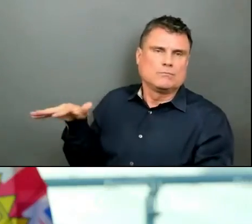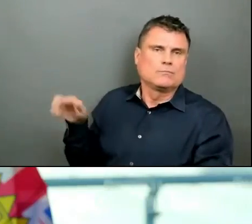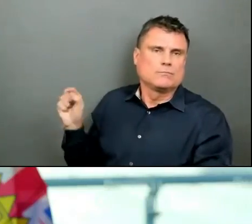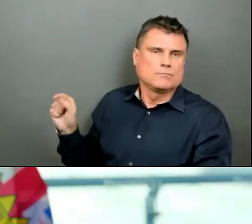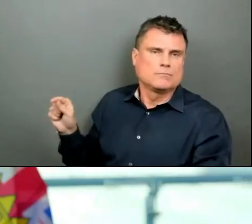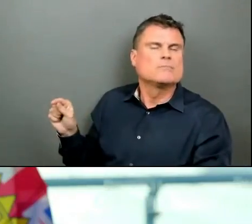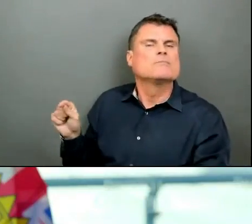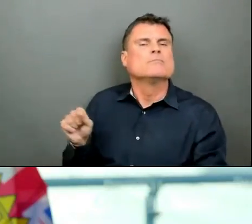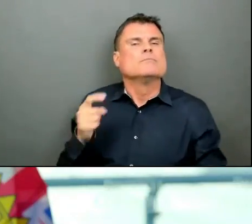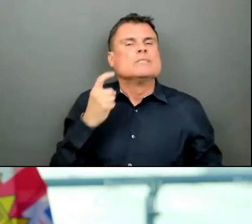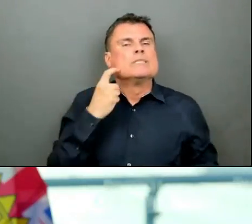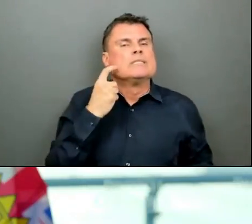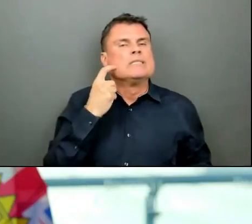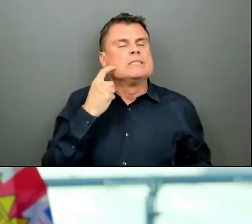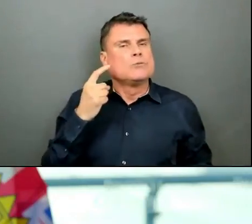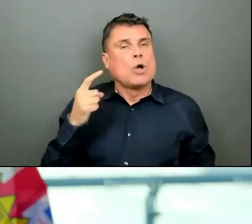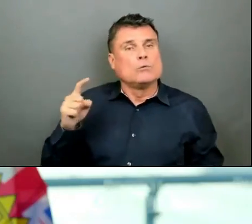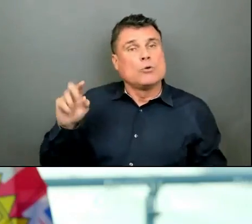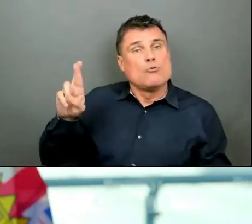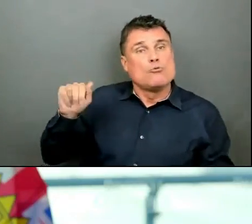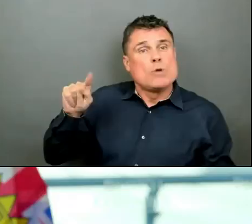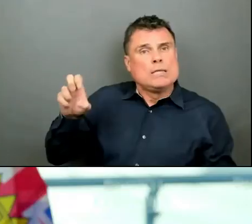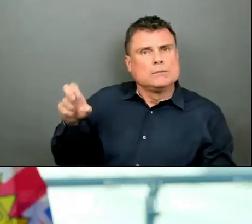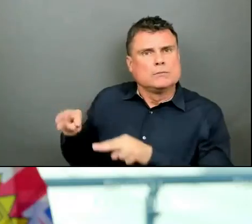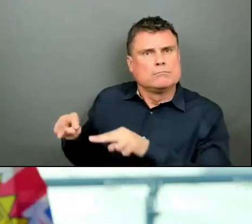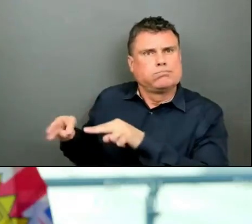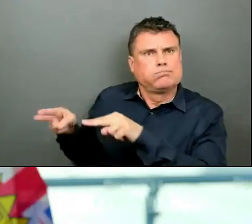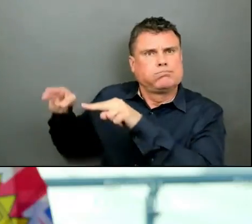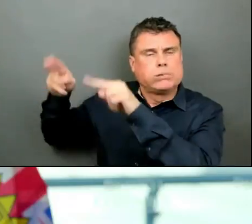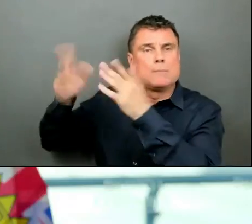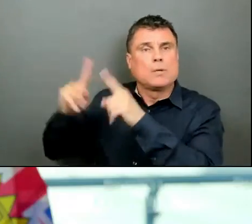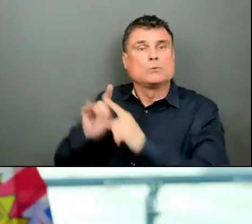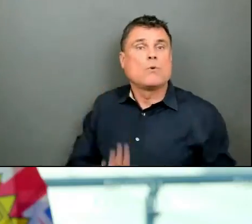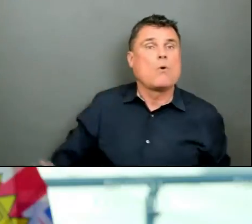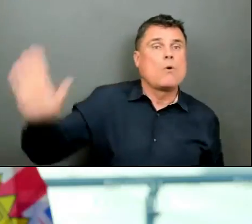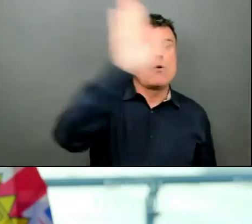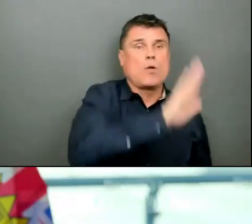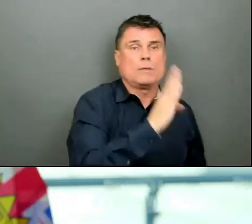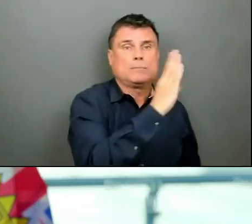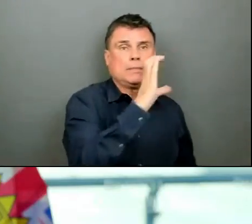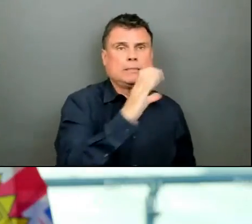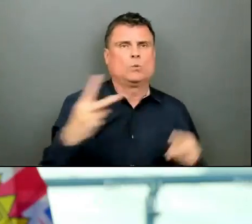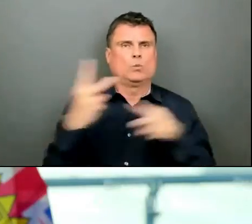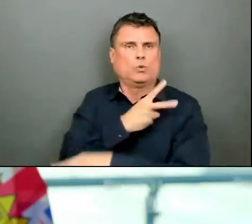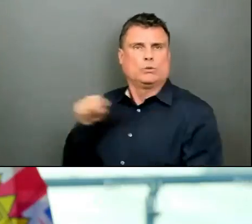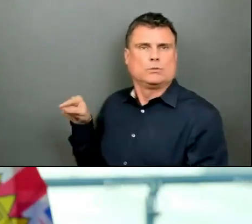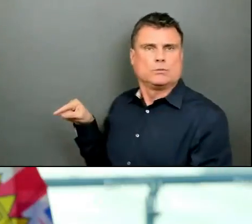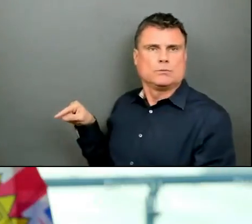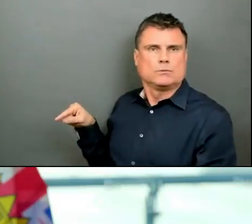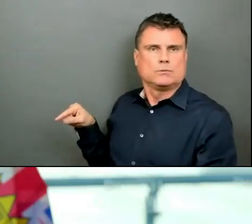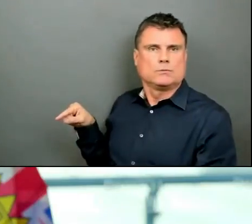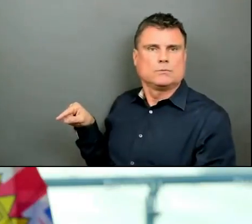highest they are anywhere in the proVINS. And they are doing an